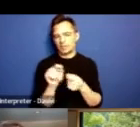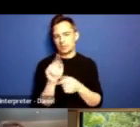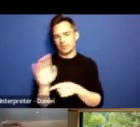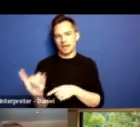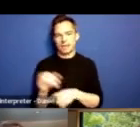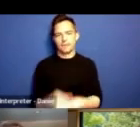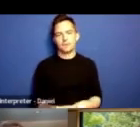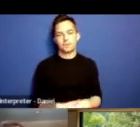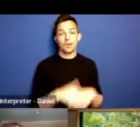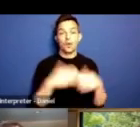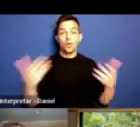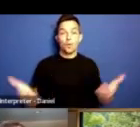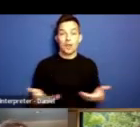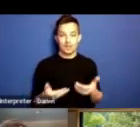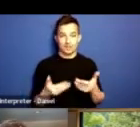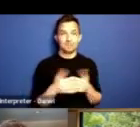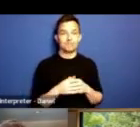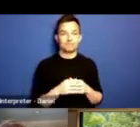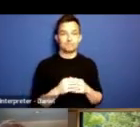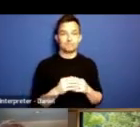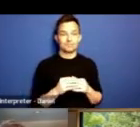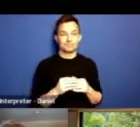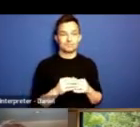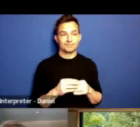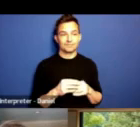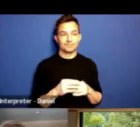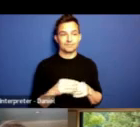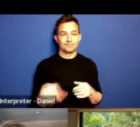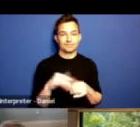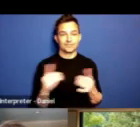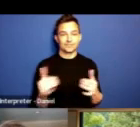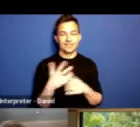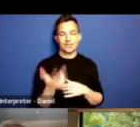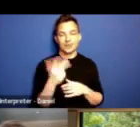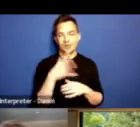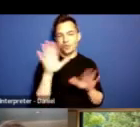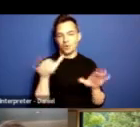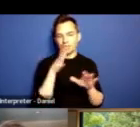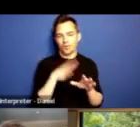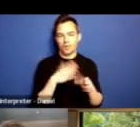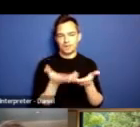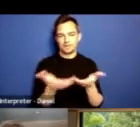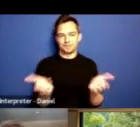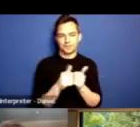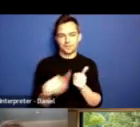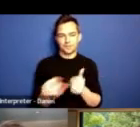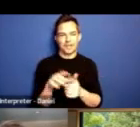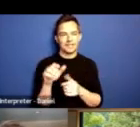welcome with you today are these three wonderful ladies. Amy Gonzalez, who's the project